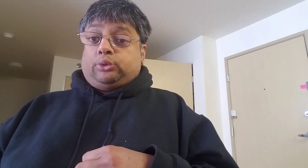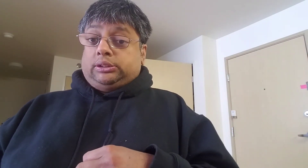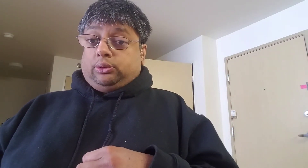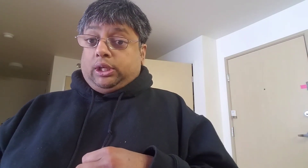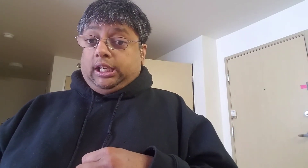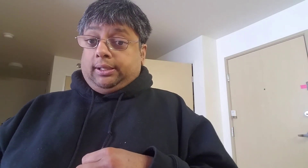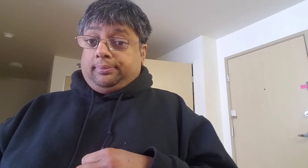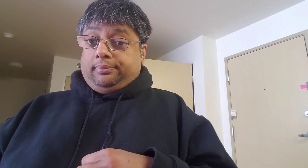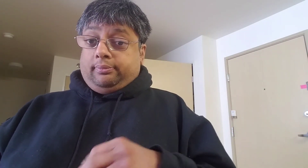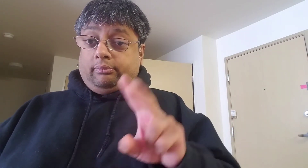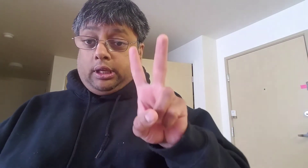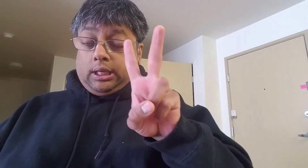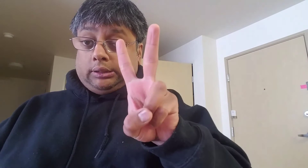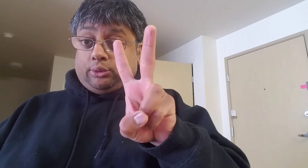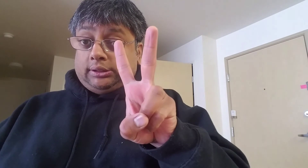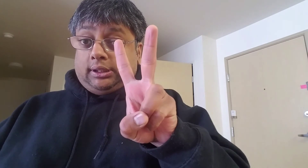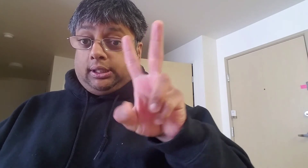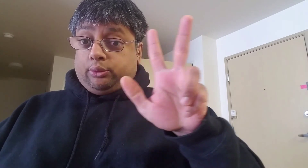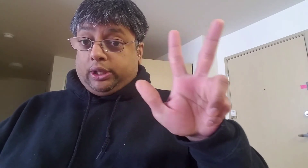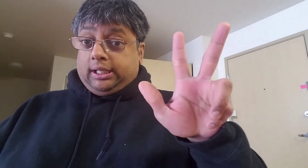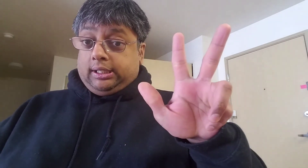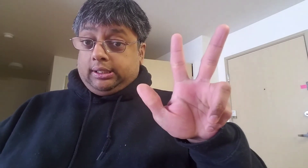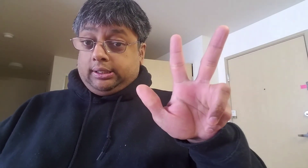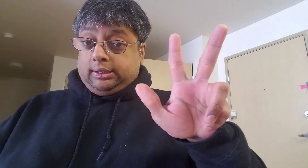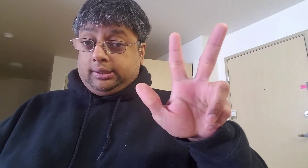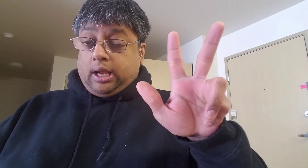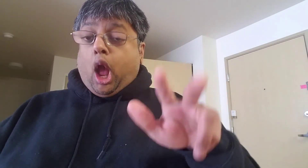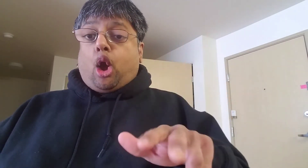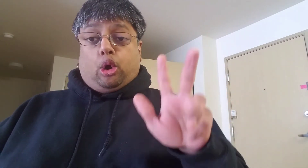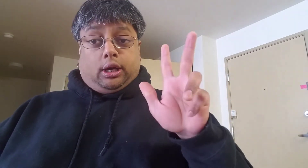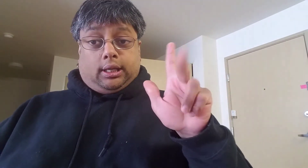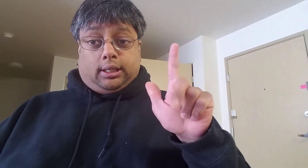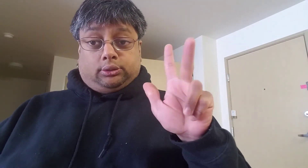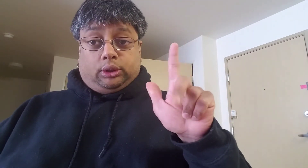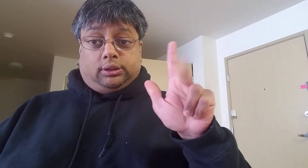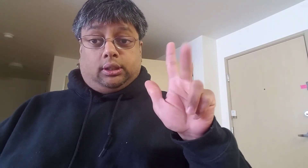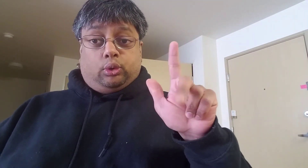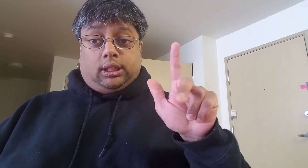Now going to do "twenty-three" (23) or (L-shaped)+"Three"